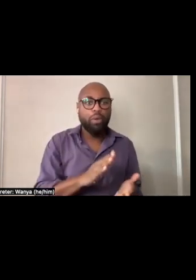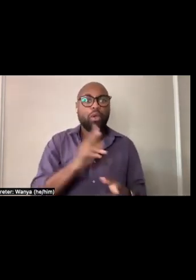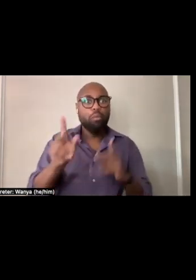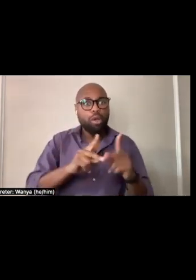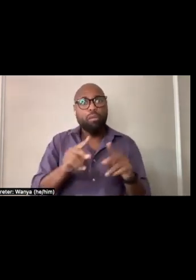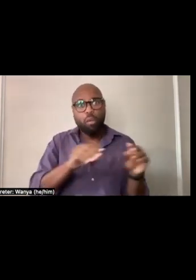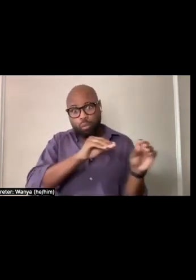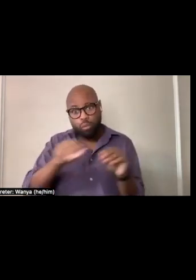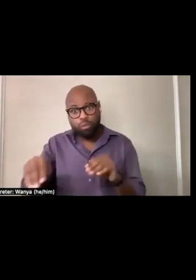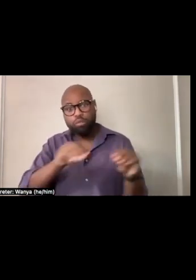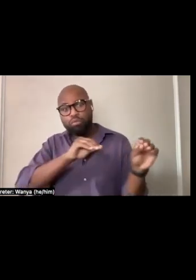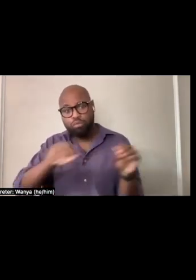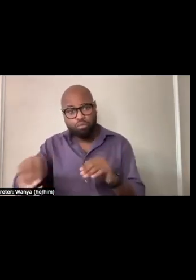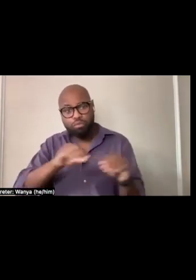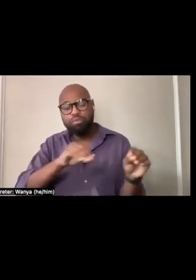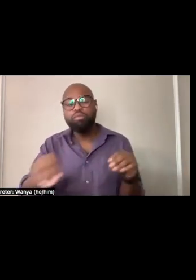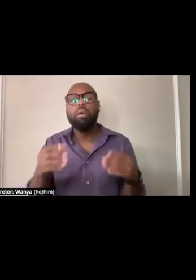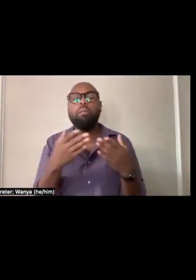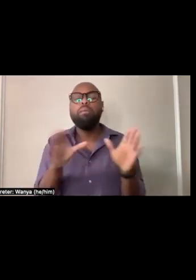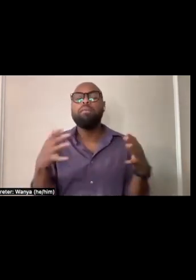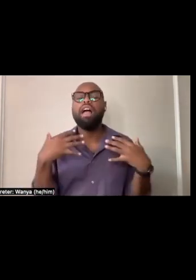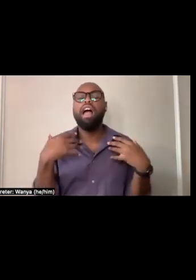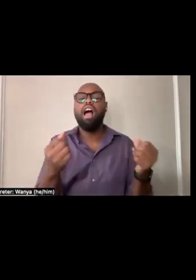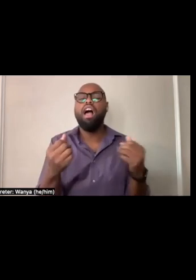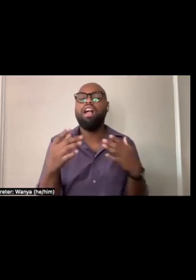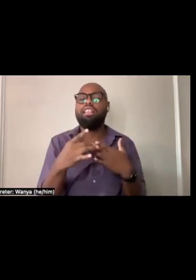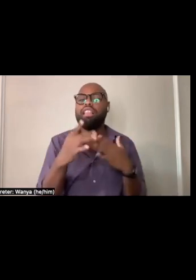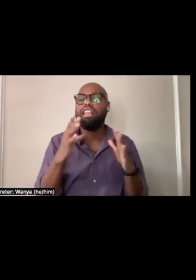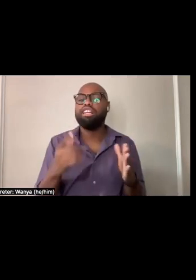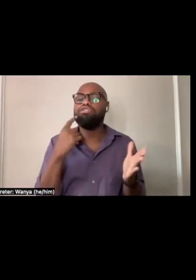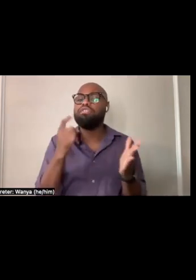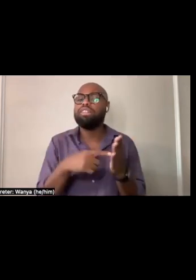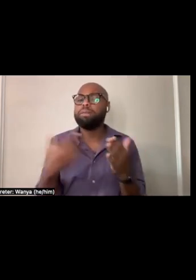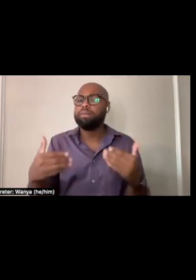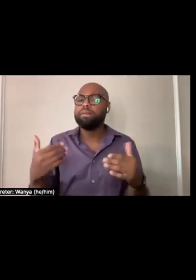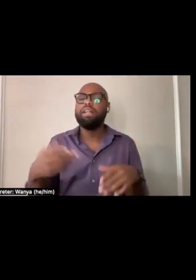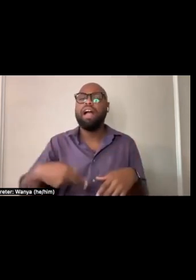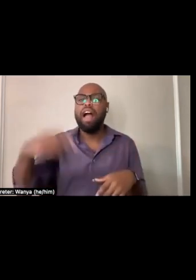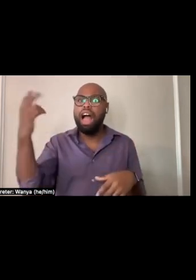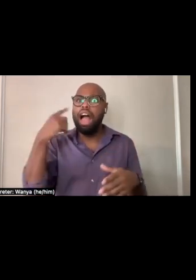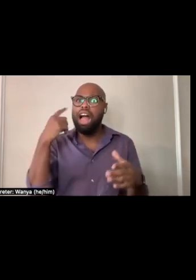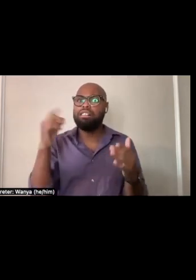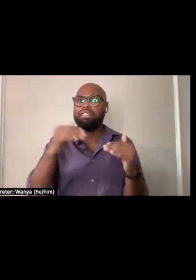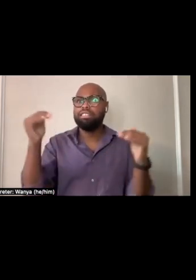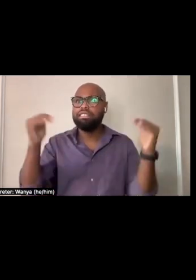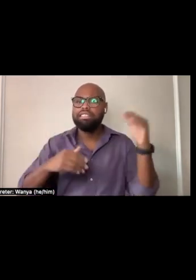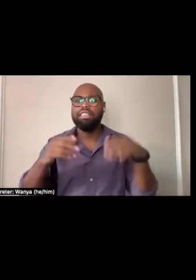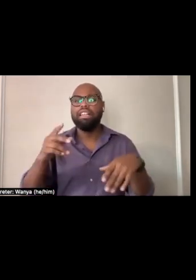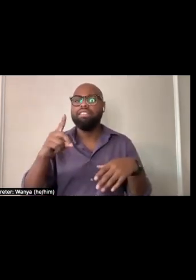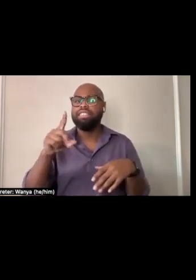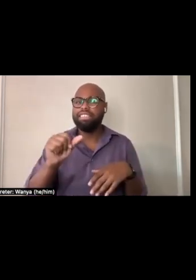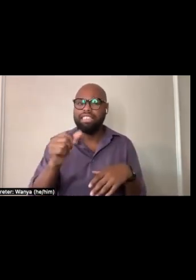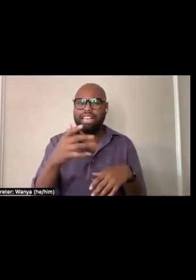public health leaders recognized the high prevalence of disability and extreme health problems